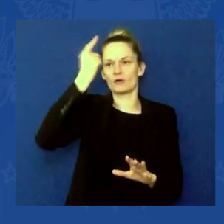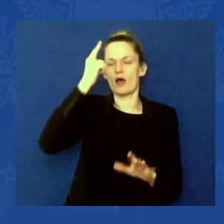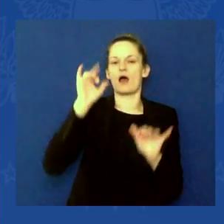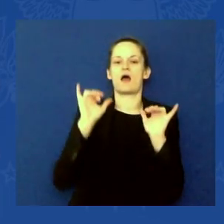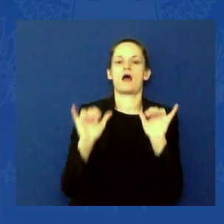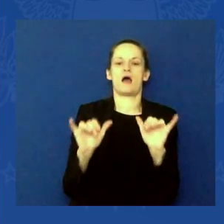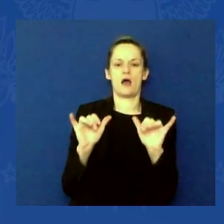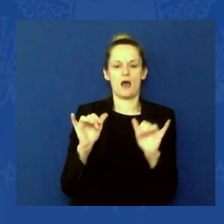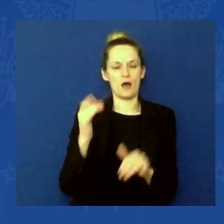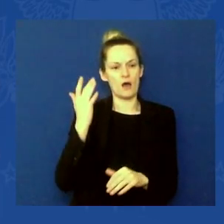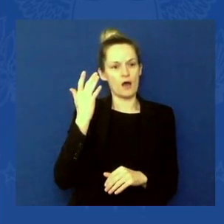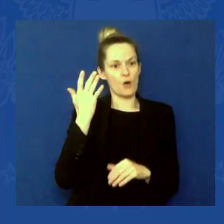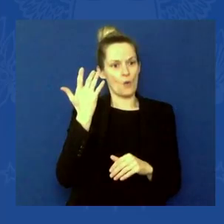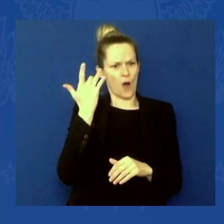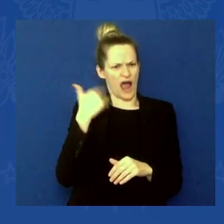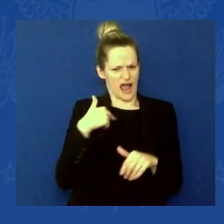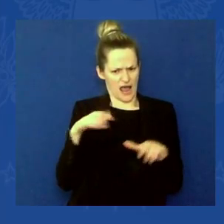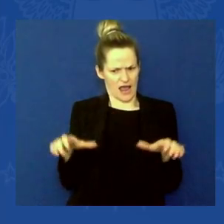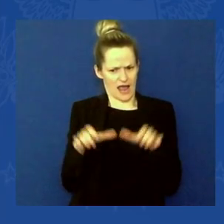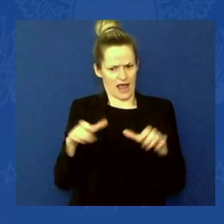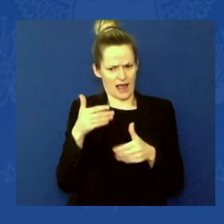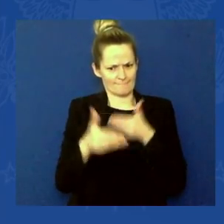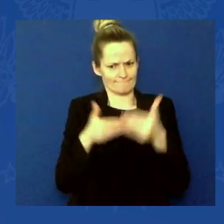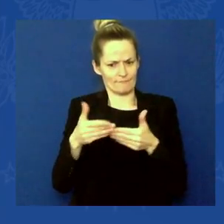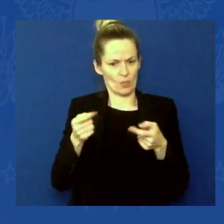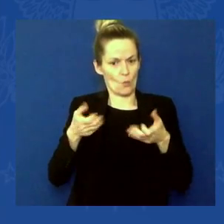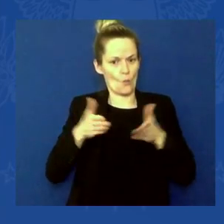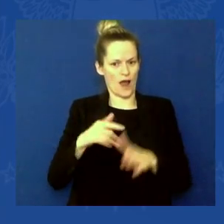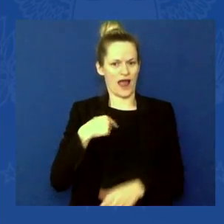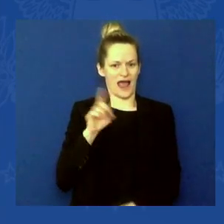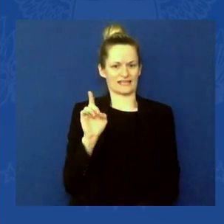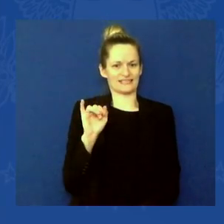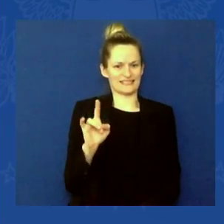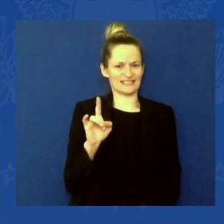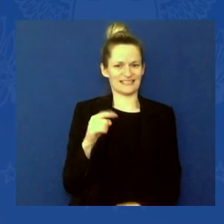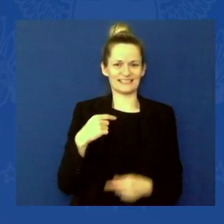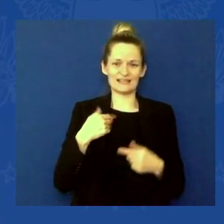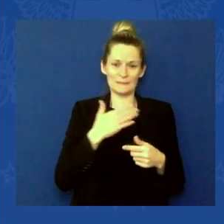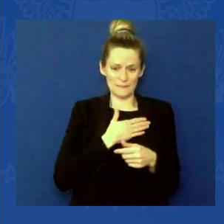My job is to make judgments. My job is to make judgments no one else can or will make.